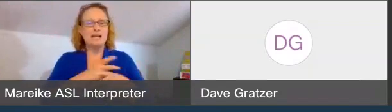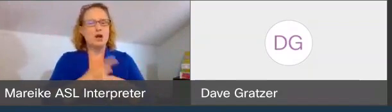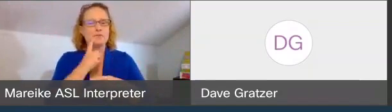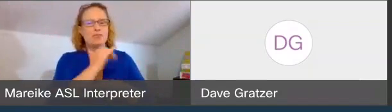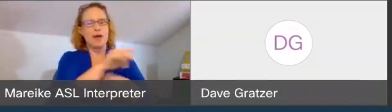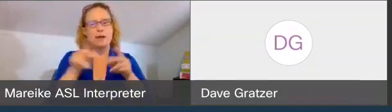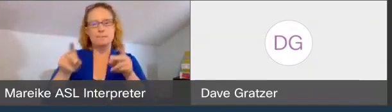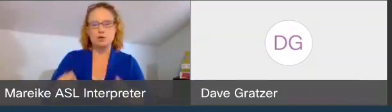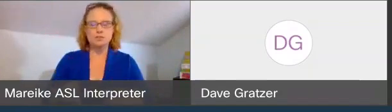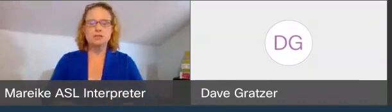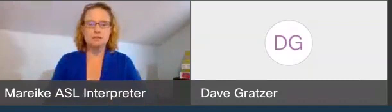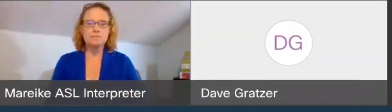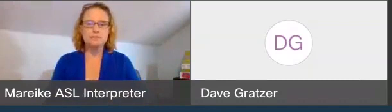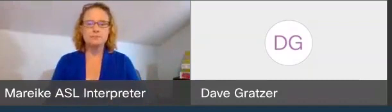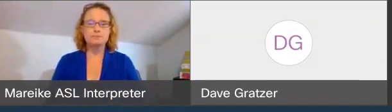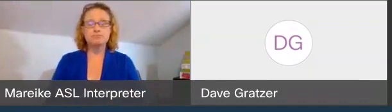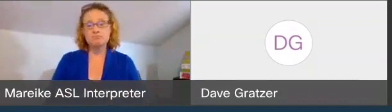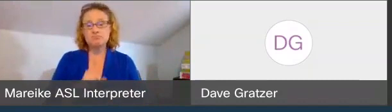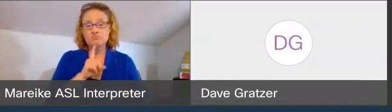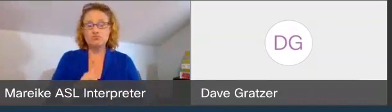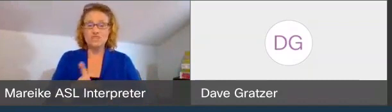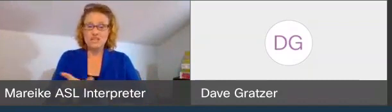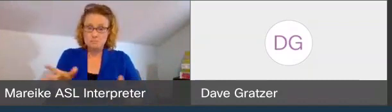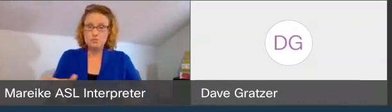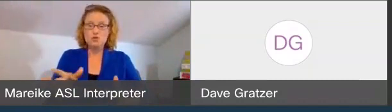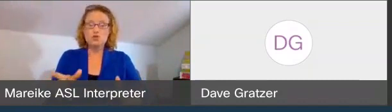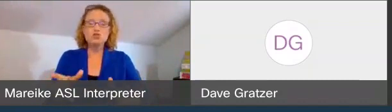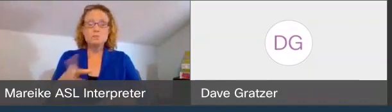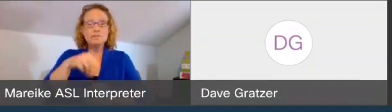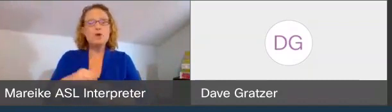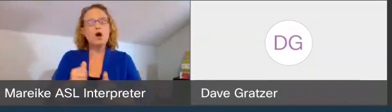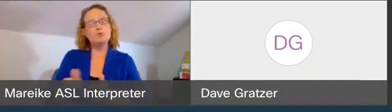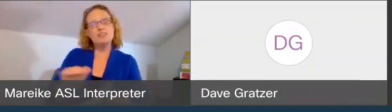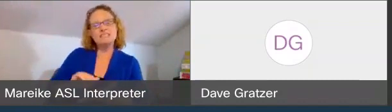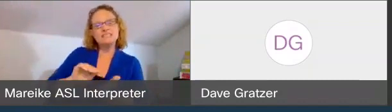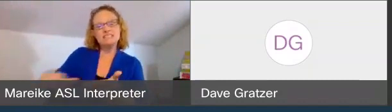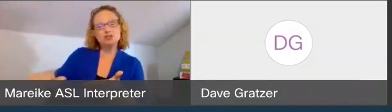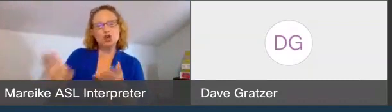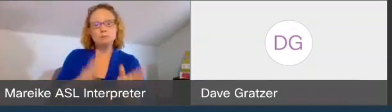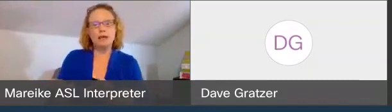and really pushed to be part of the discharge plan. And I think it's essential to note that